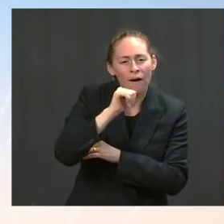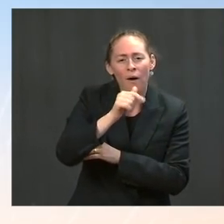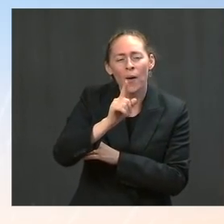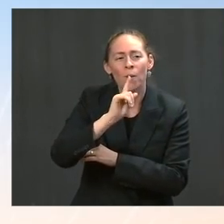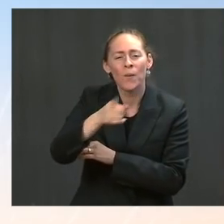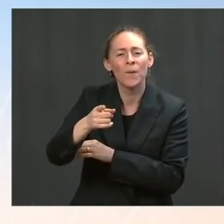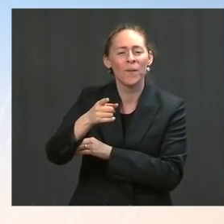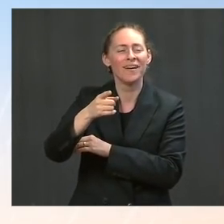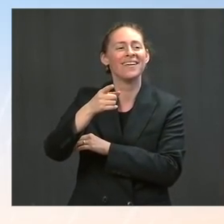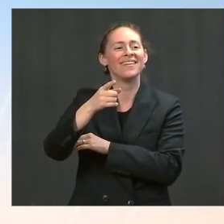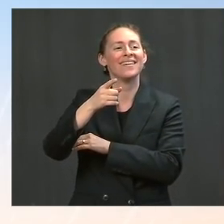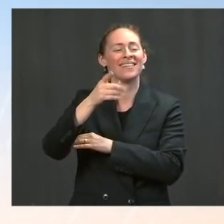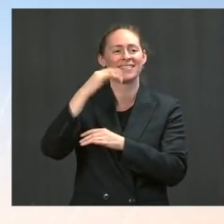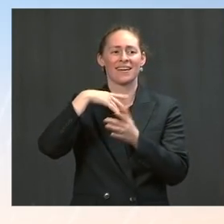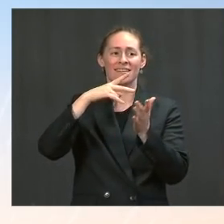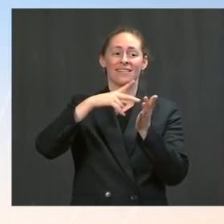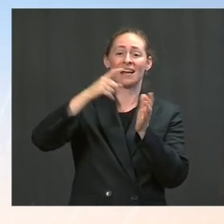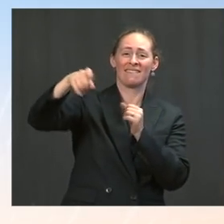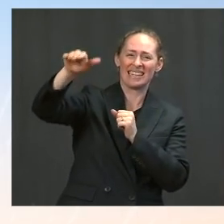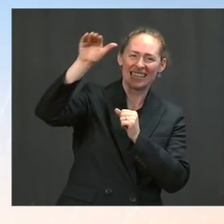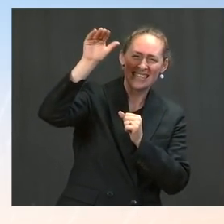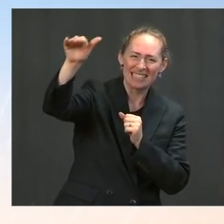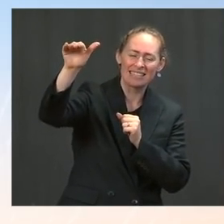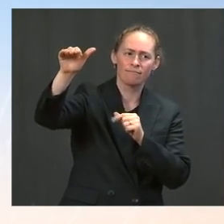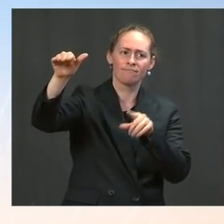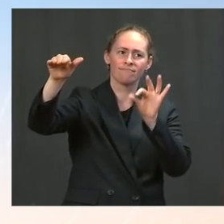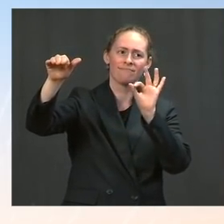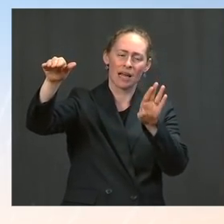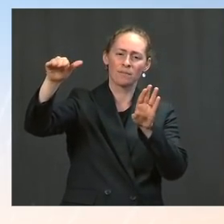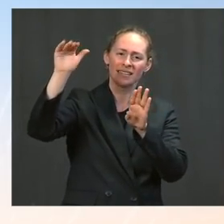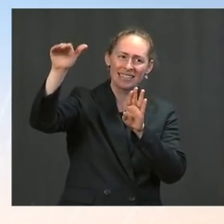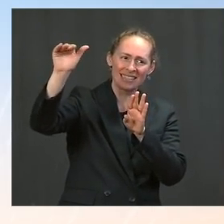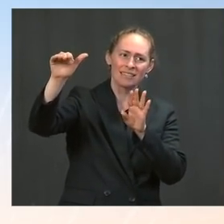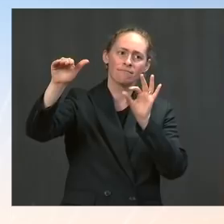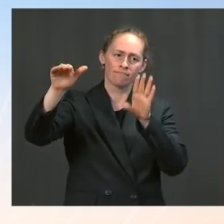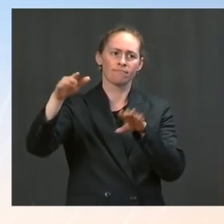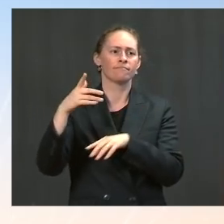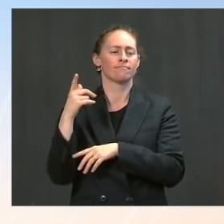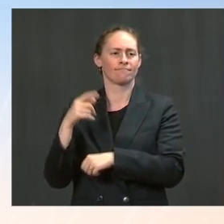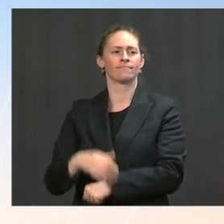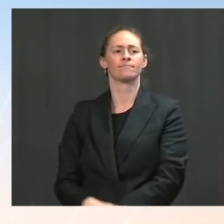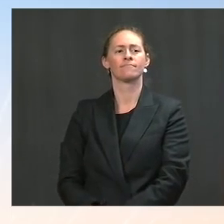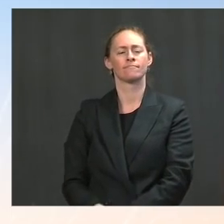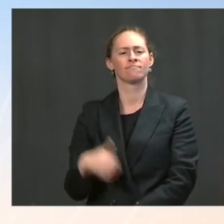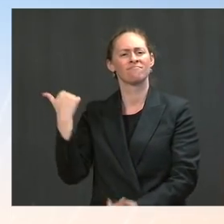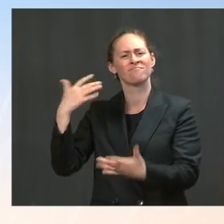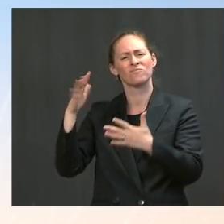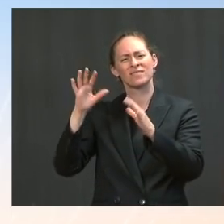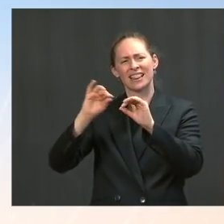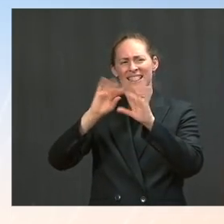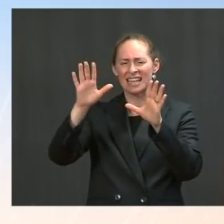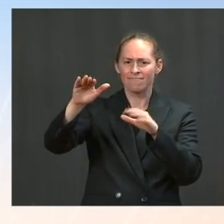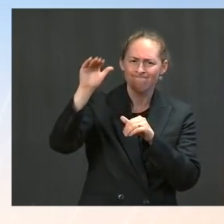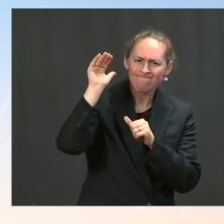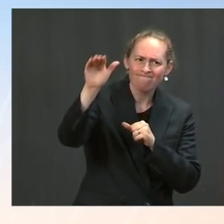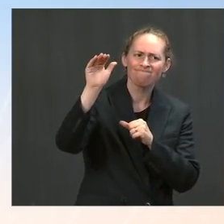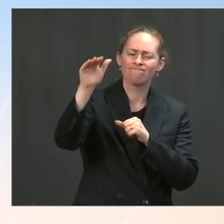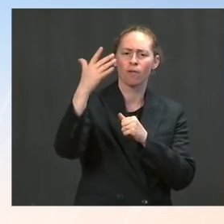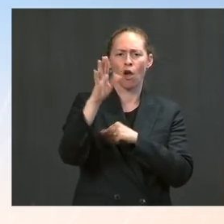of which every administration has always had with every social media platform -- that we are seeing this trend. It's troubling. That information is inaccurate.